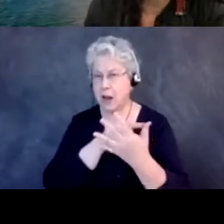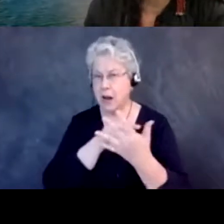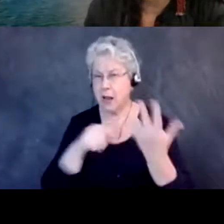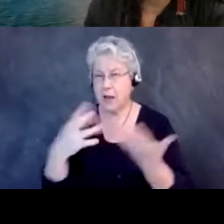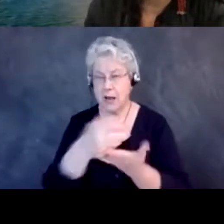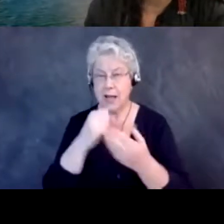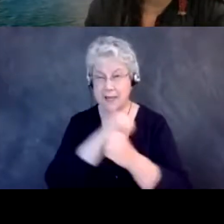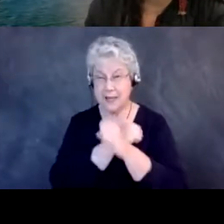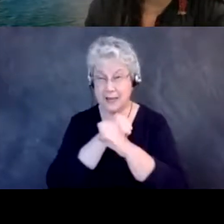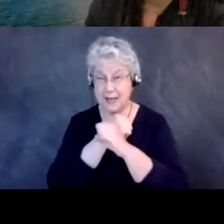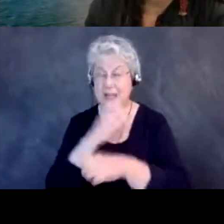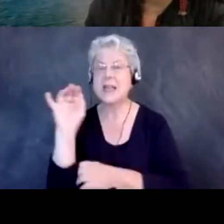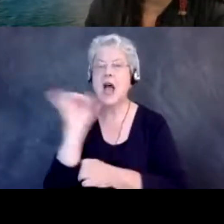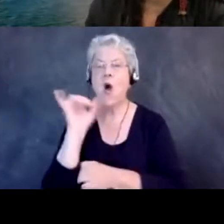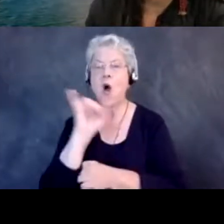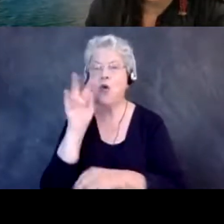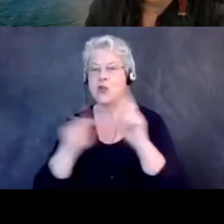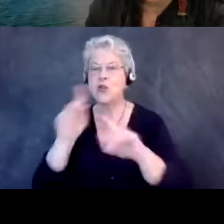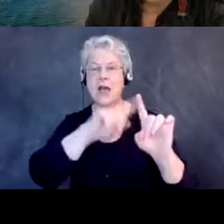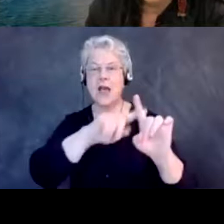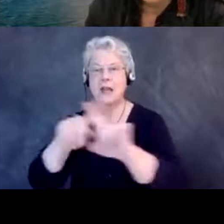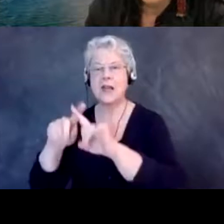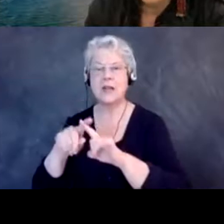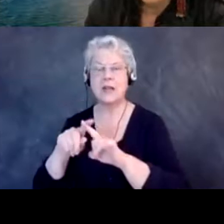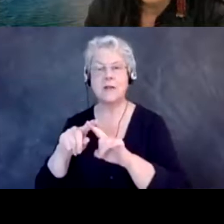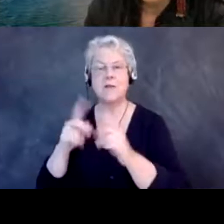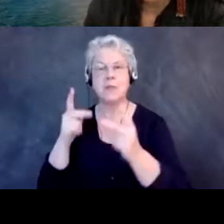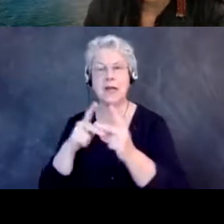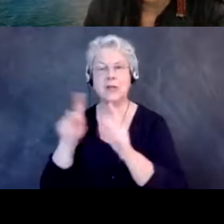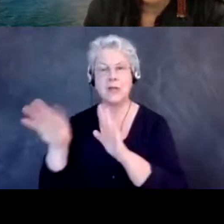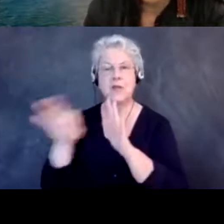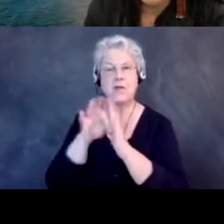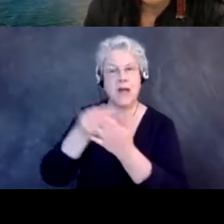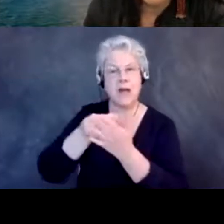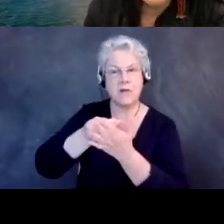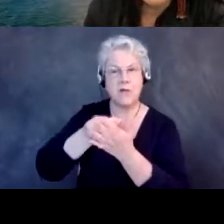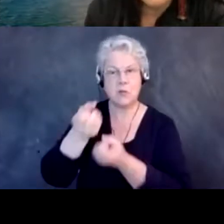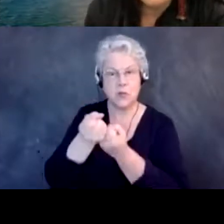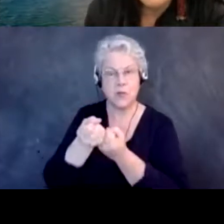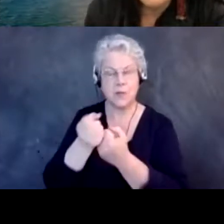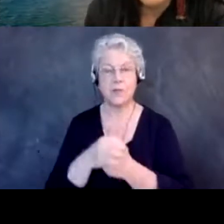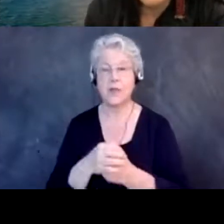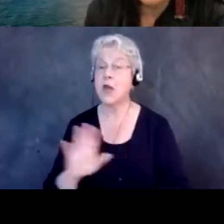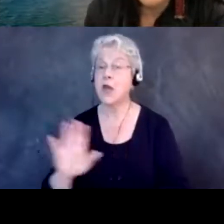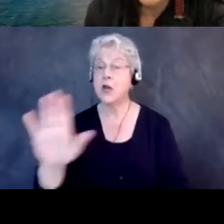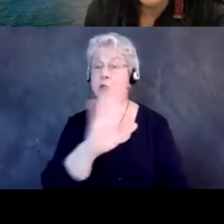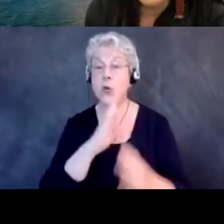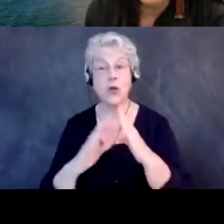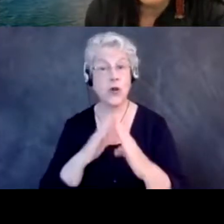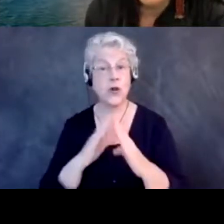as well as looking at the different funding sources and things like that for our community. So what types of plans exist in your community? What plans do you need to look at when you’re